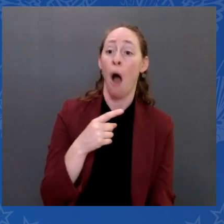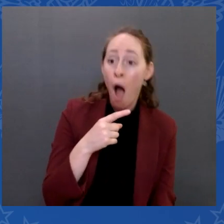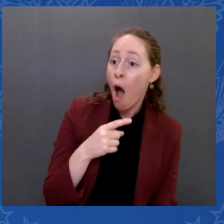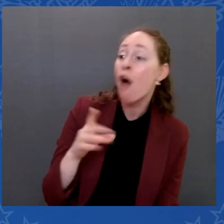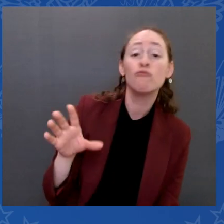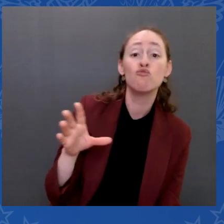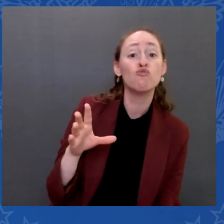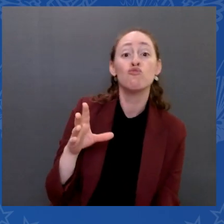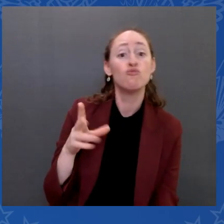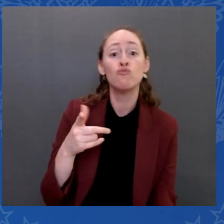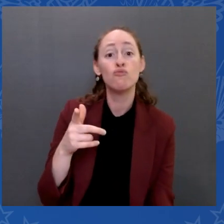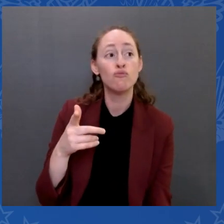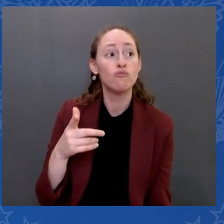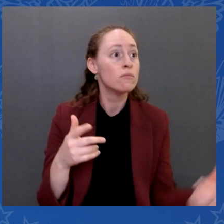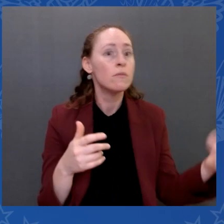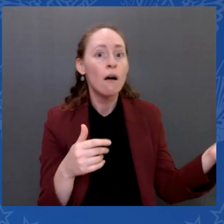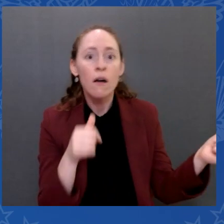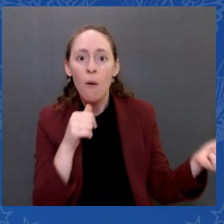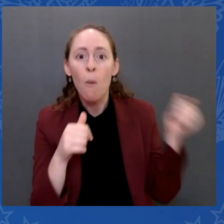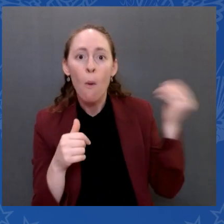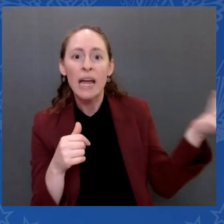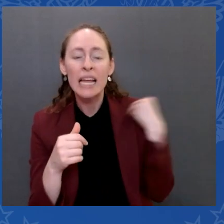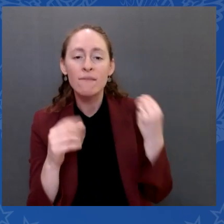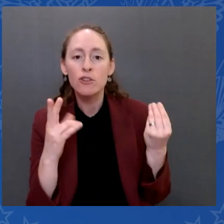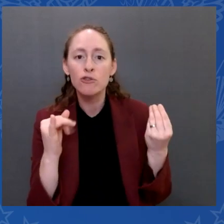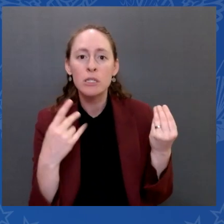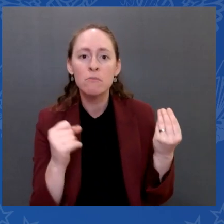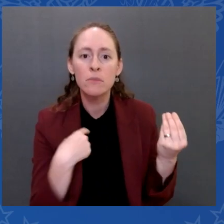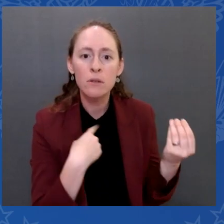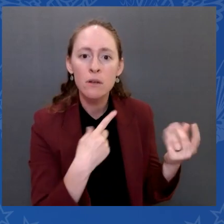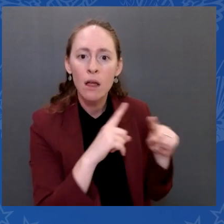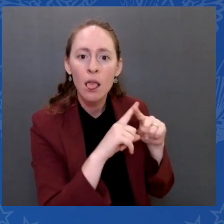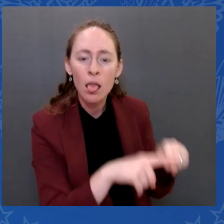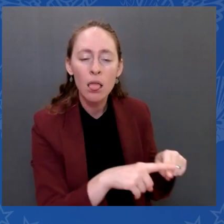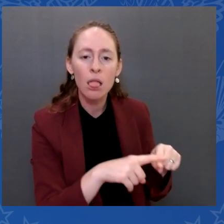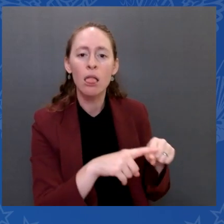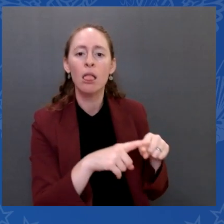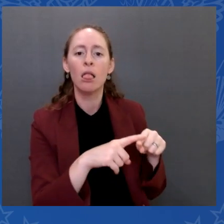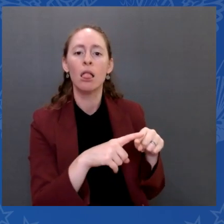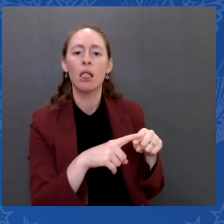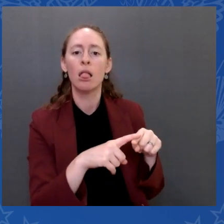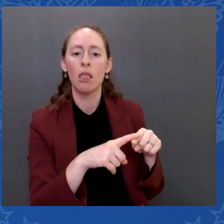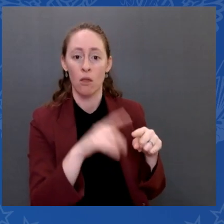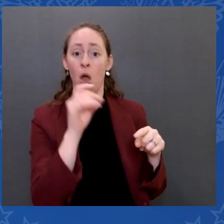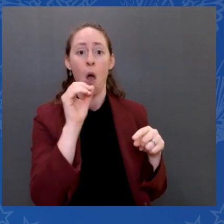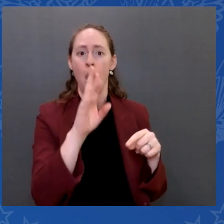retain control of that technology is incredibly important. I would put that at the top.